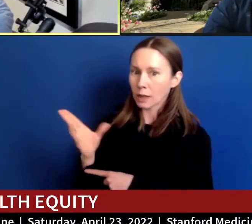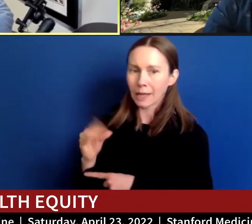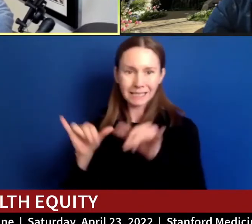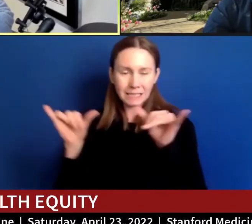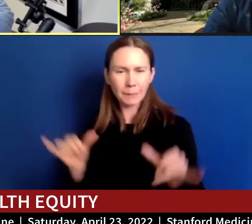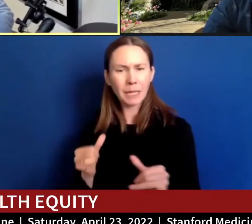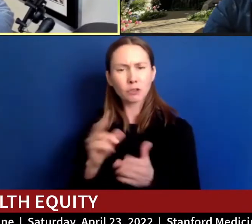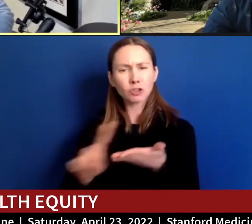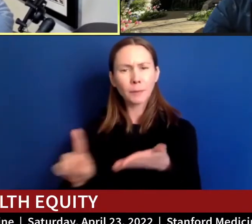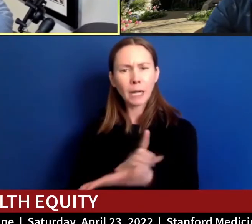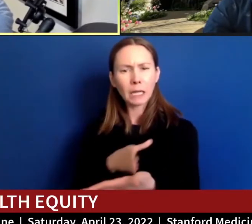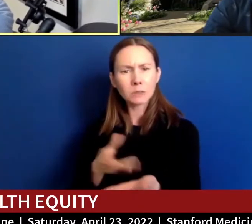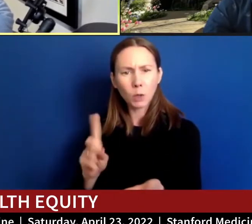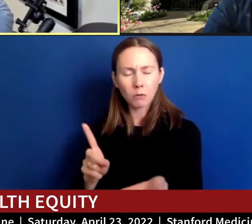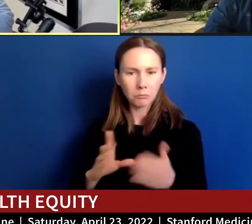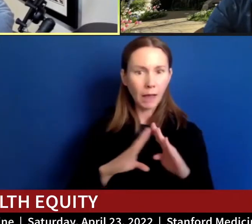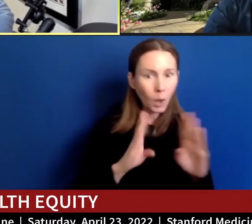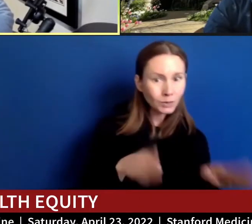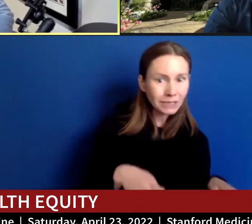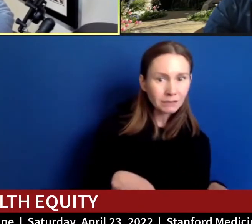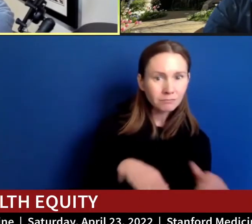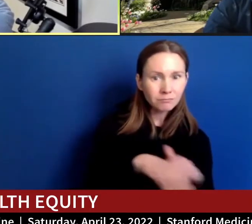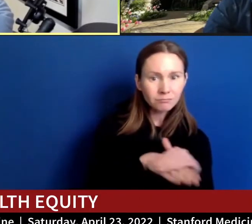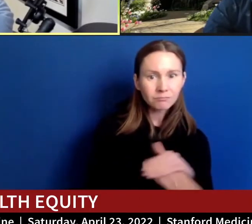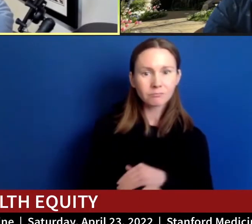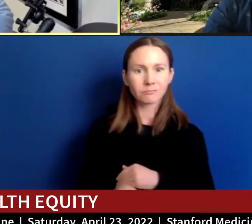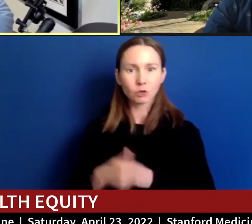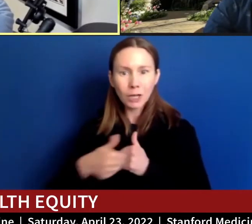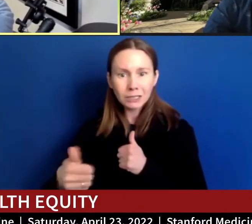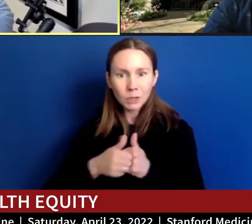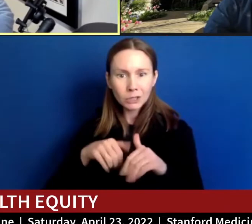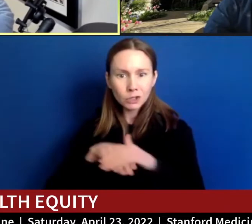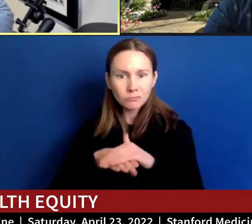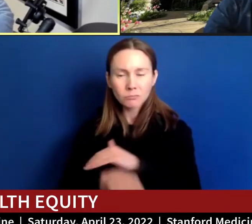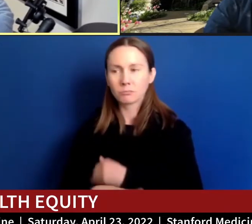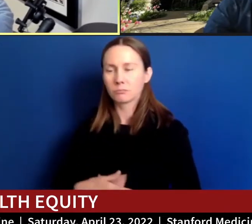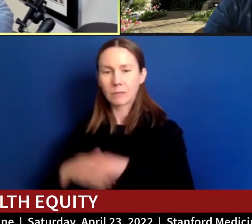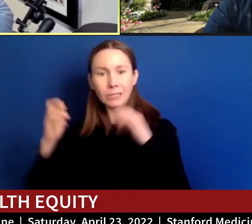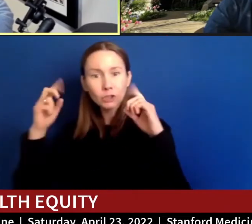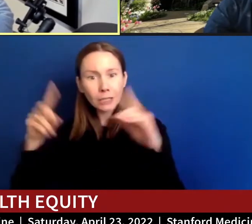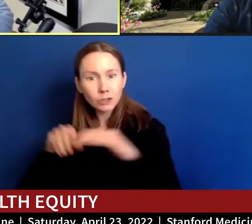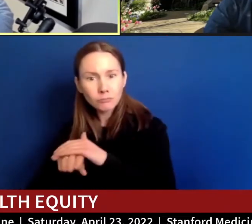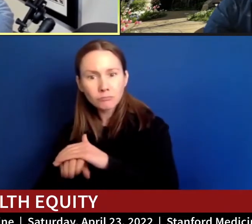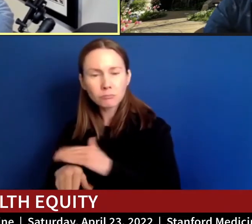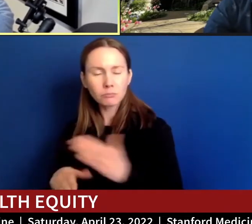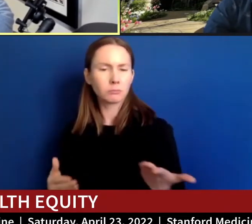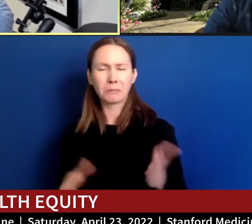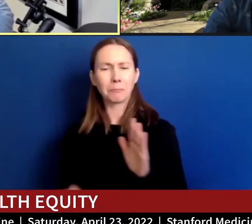whether it's housing, education, transportation, any—you pick a category and we're at the bottom,